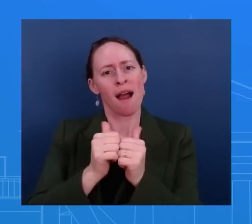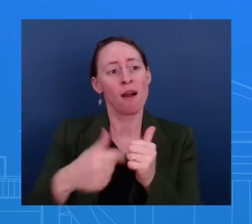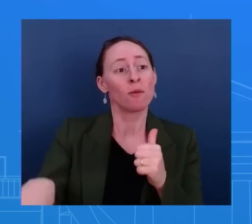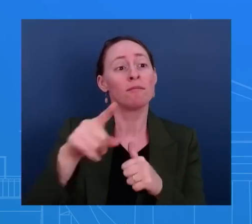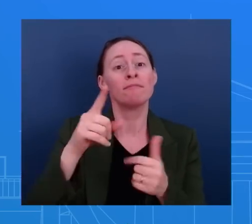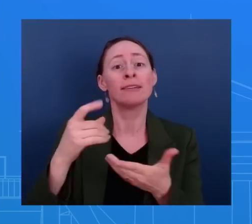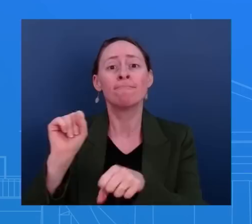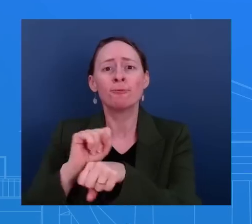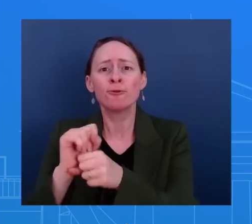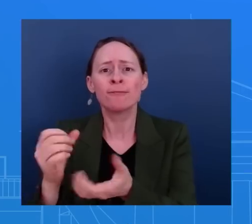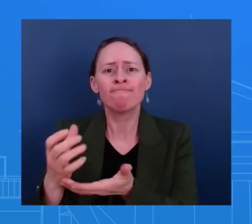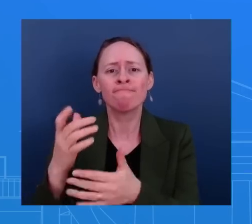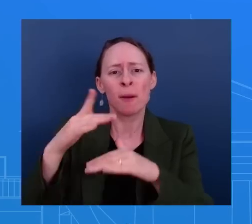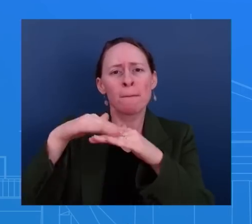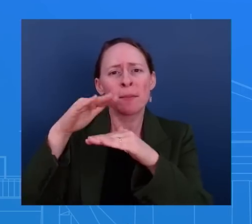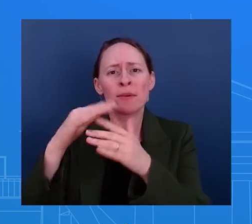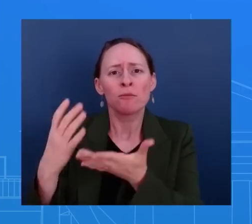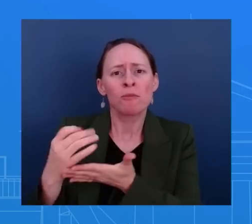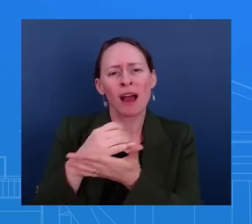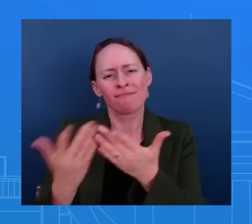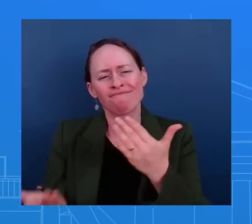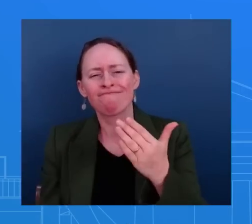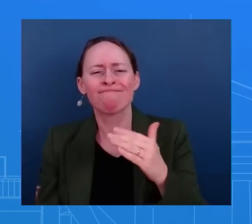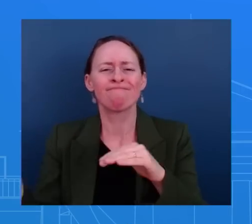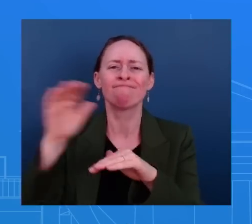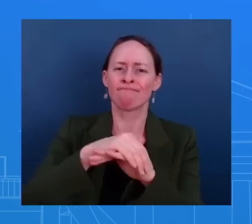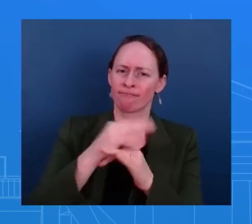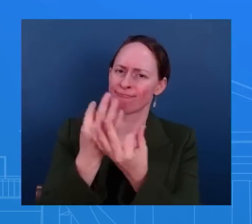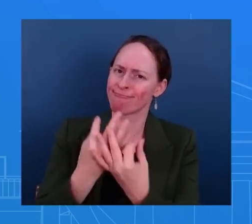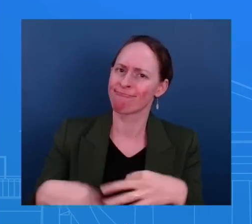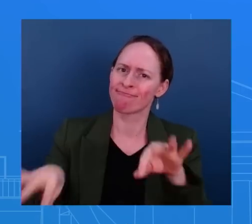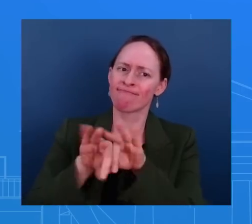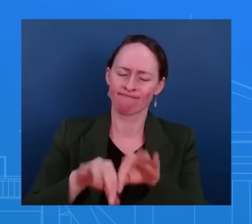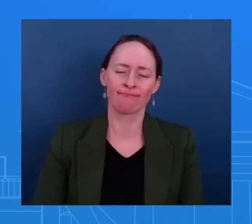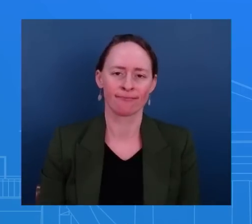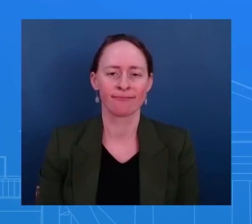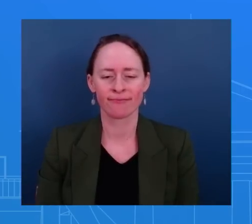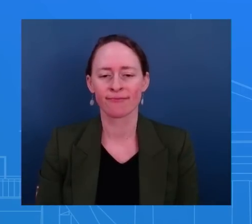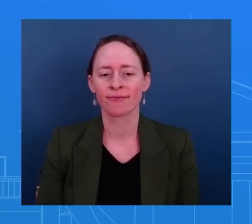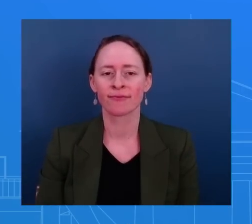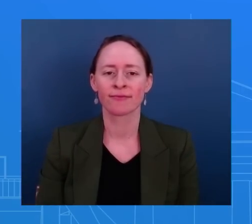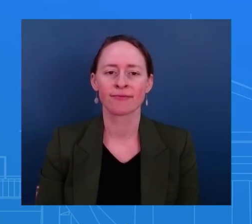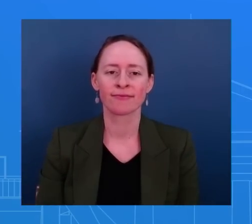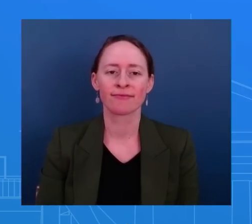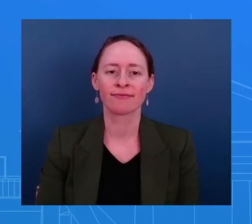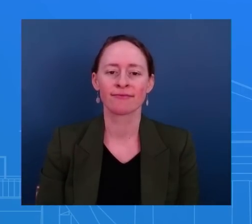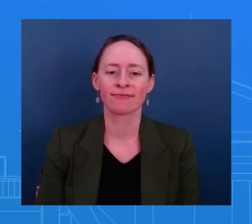at the front and center. The Press: So, it's a new idea? Ms. Jean-Pierre: It's a -- obviously, it's a new idea. I'm just saying that we support it.